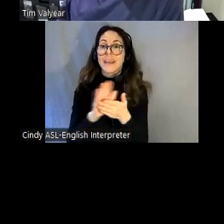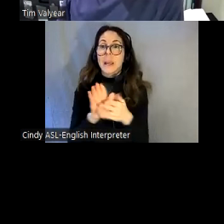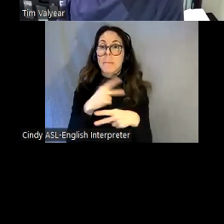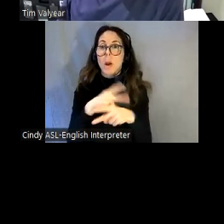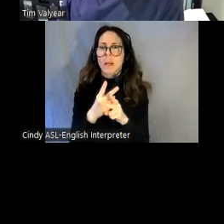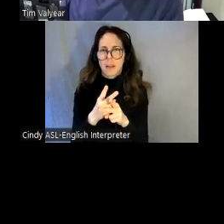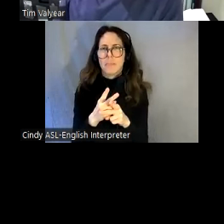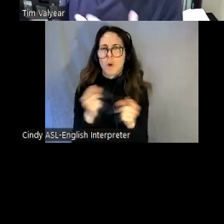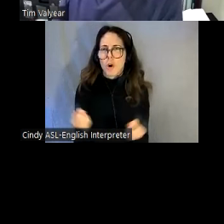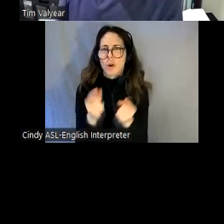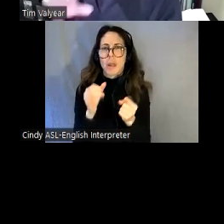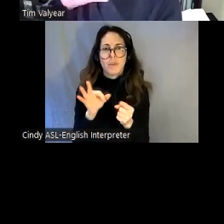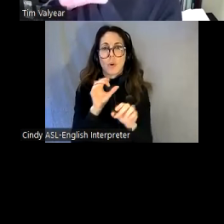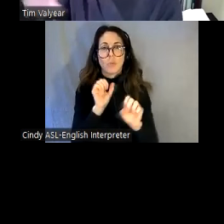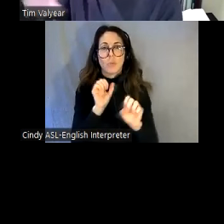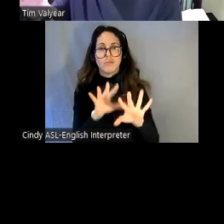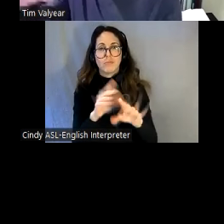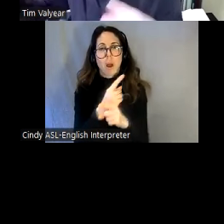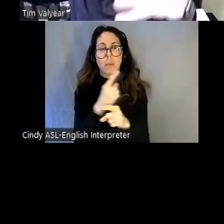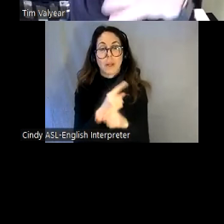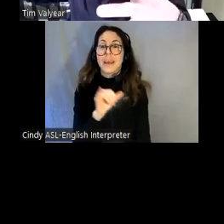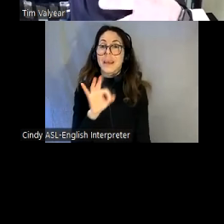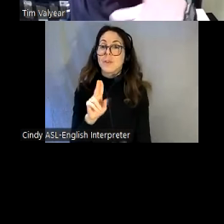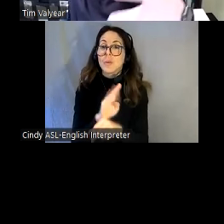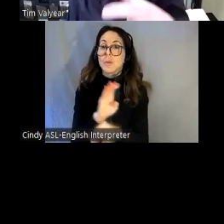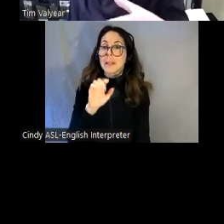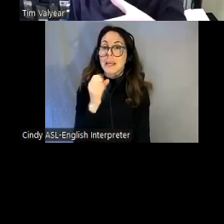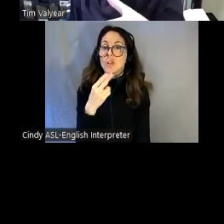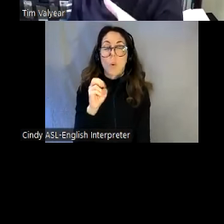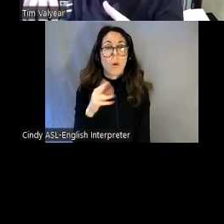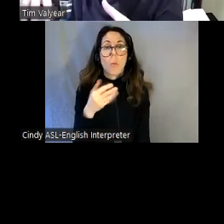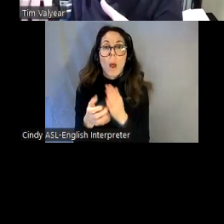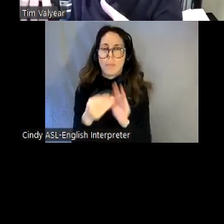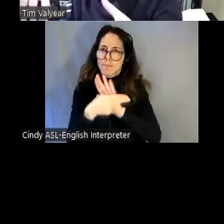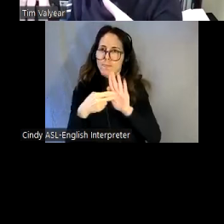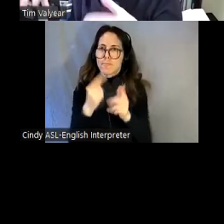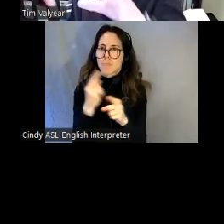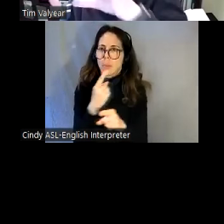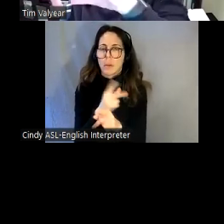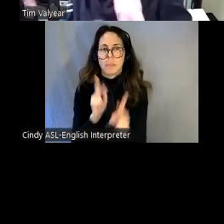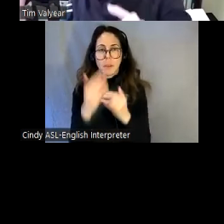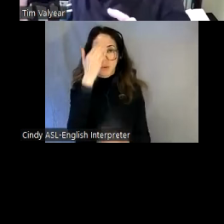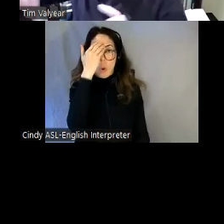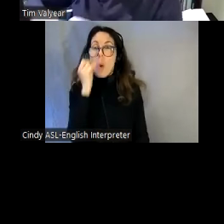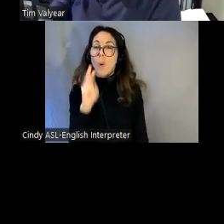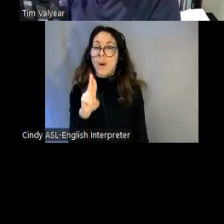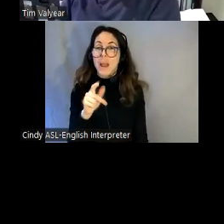washes searchs outside of the bathroom or laundry room sinks. Cleaning products can be harmful. If